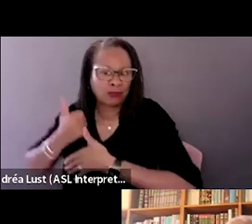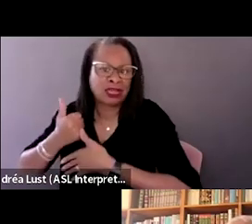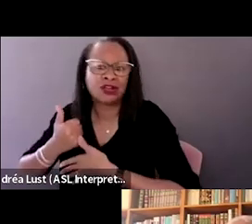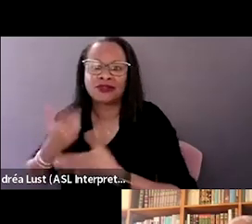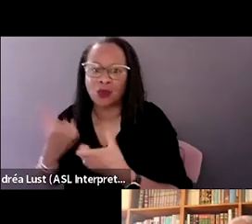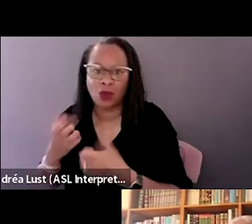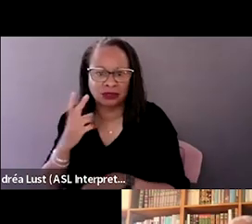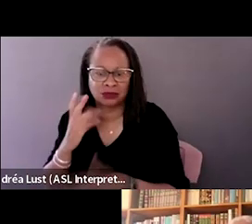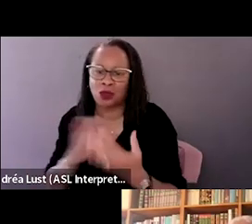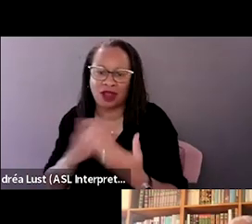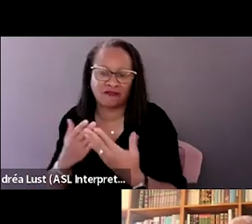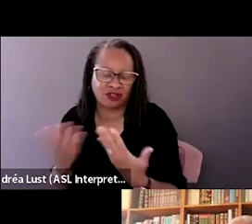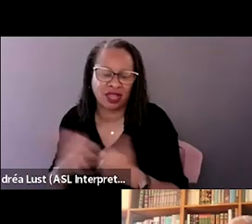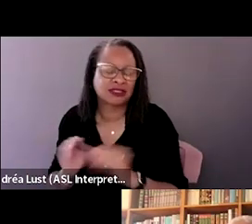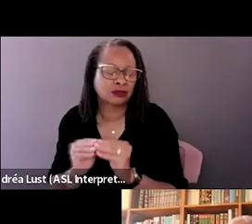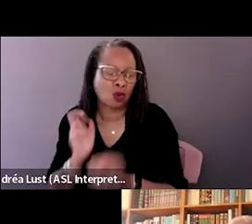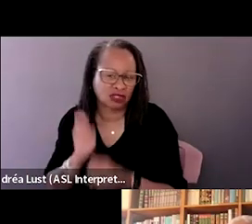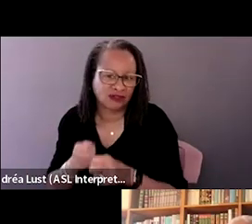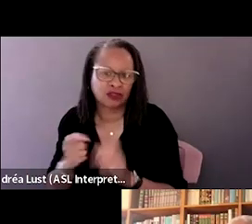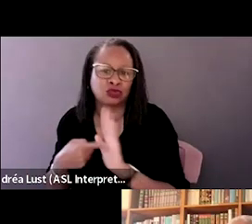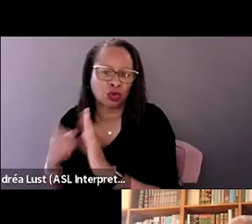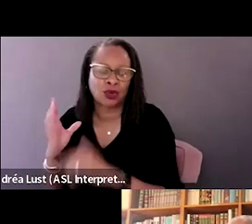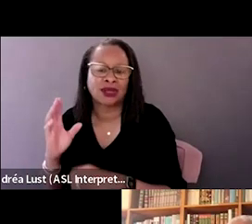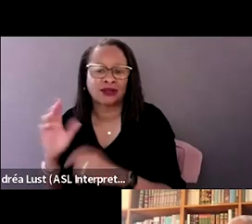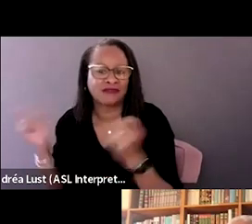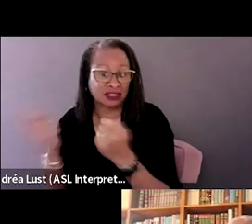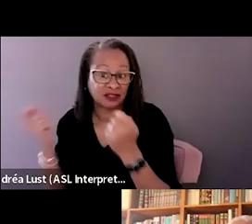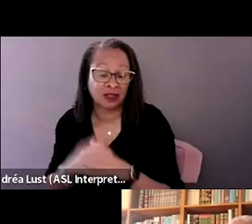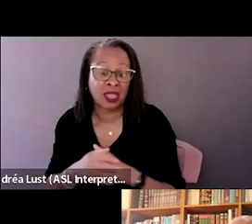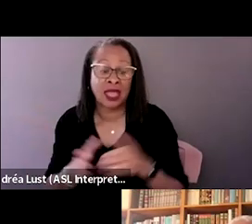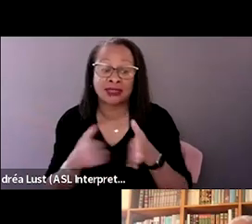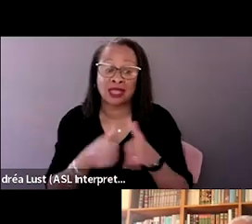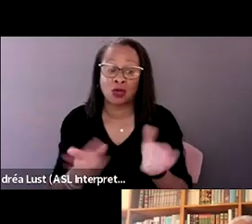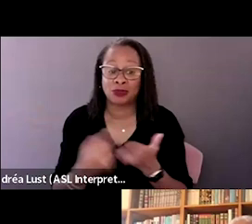So it's more difficult. It's a discussion, open discussion with the channel,